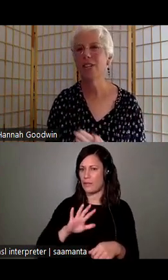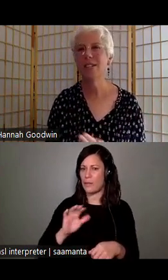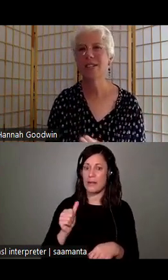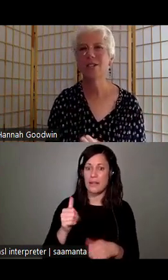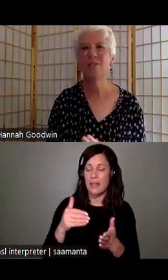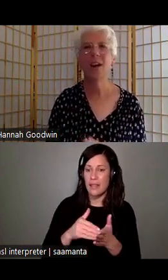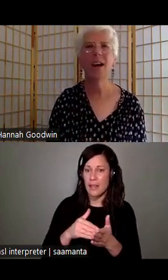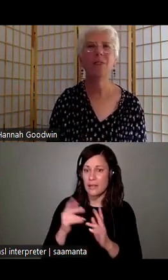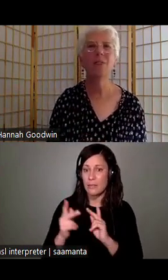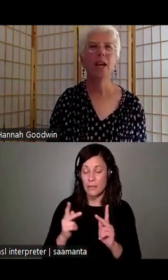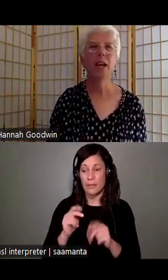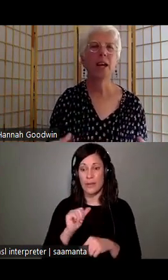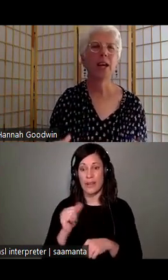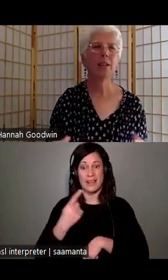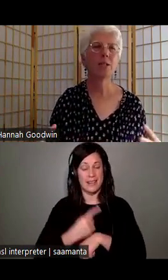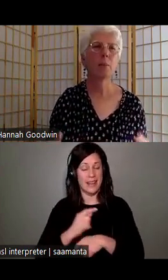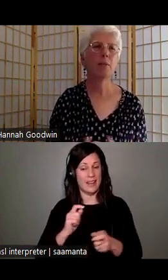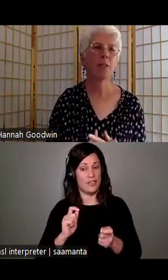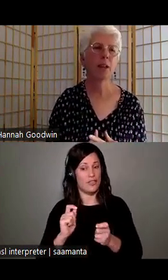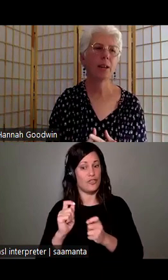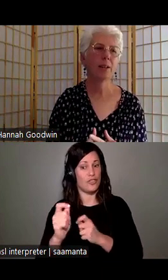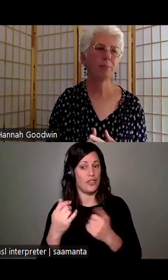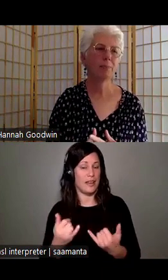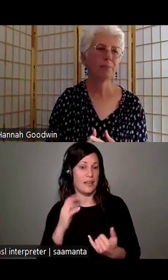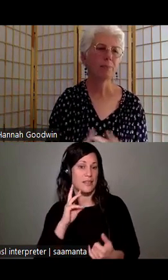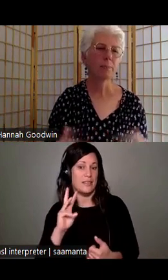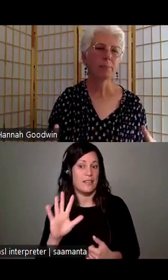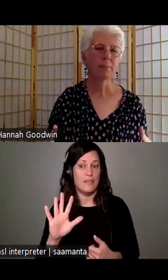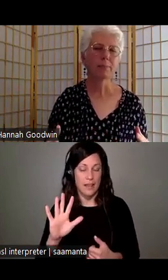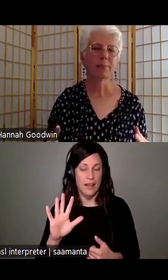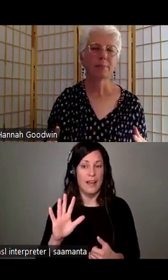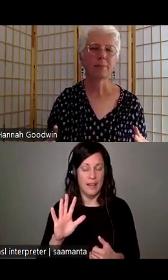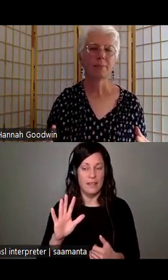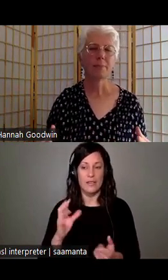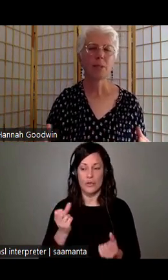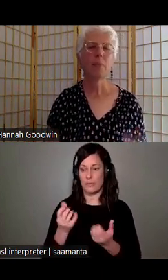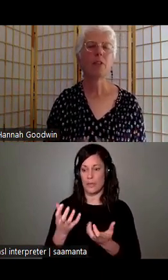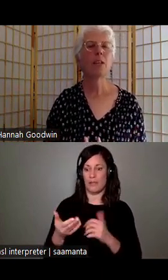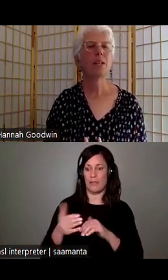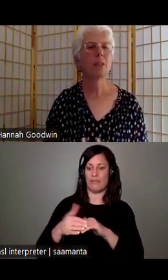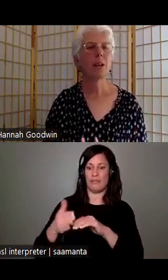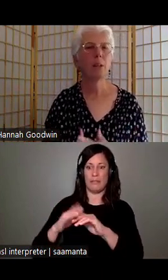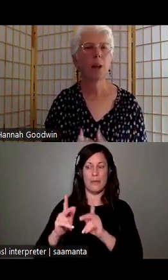turning 65. And some of the things that come along with that